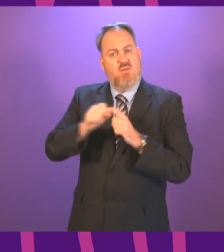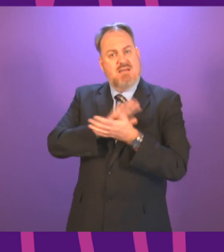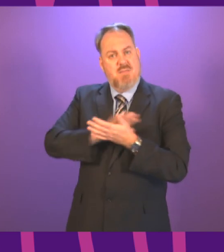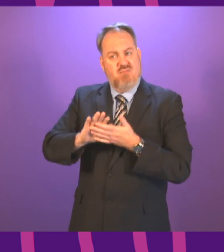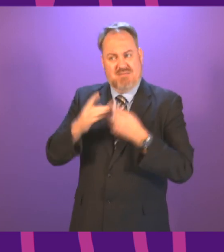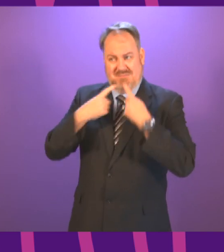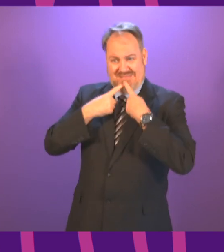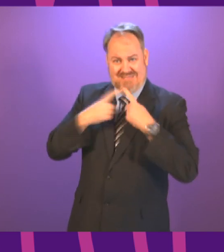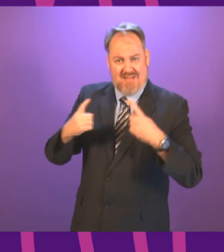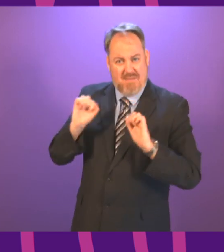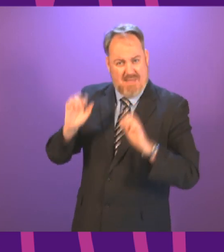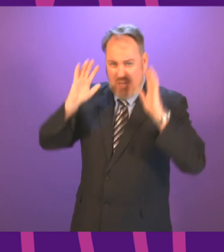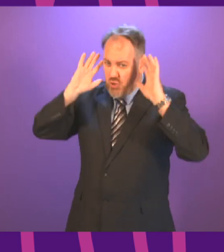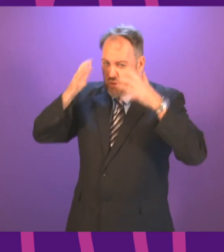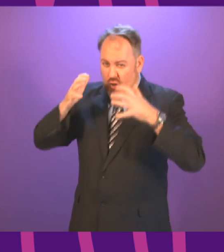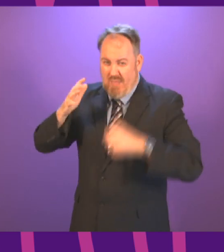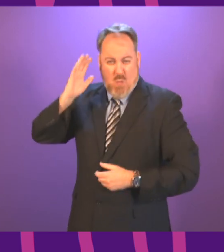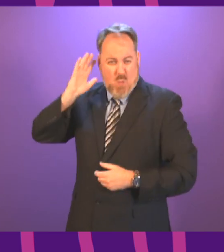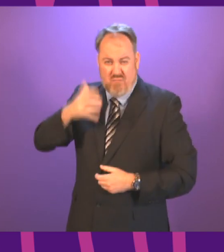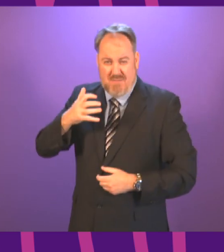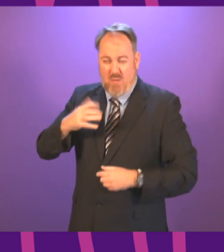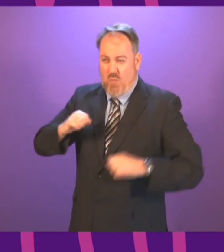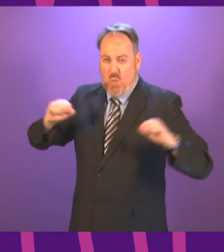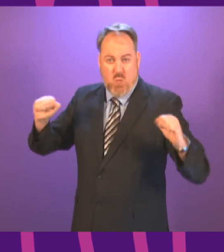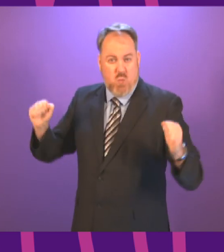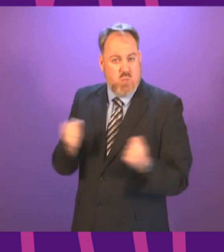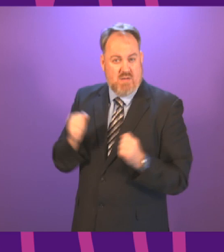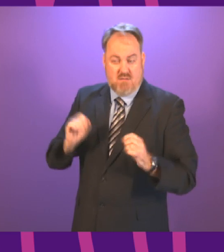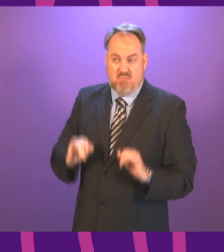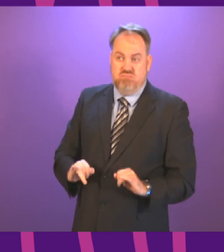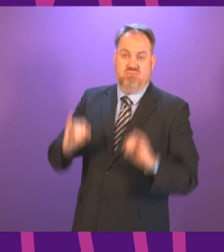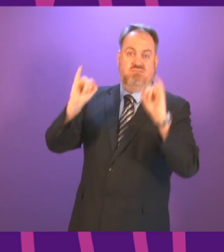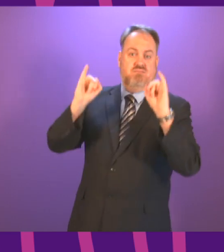of Edinburgh, spoken out about what they describe as an “impending winter storm” for our